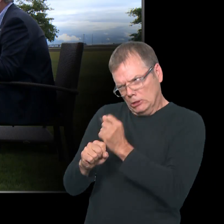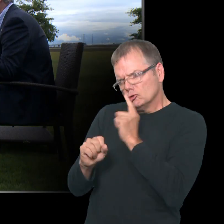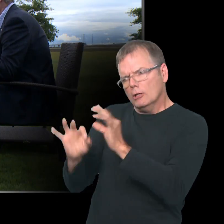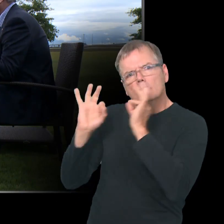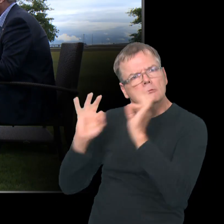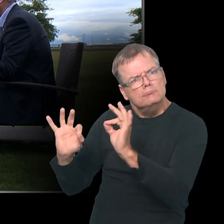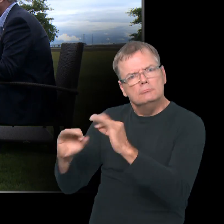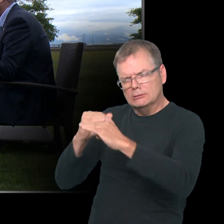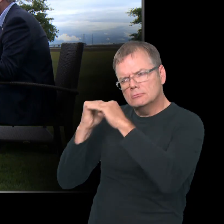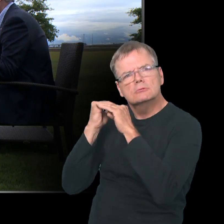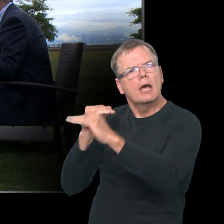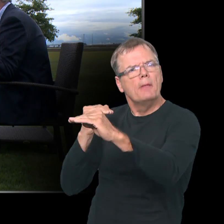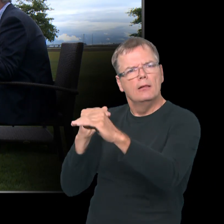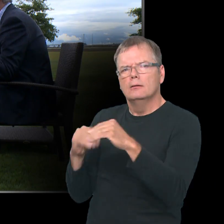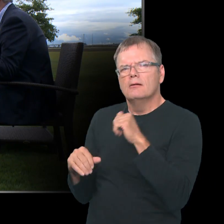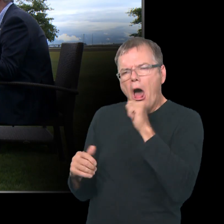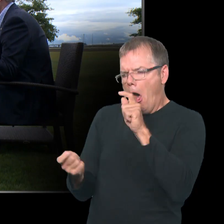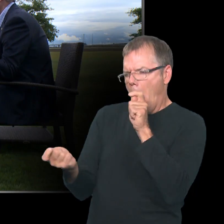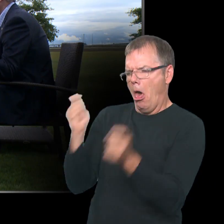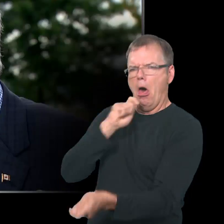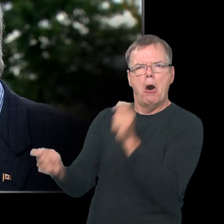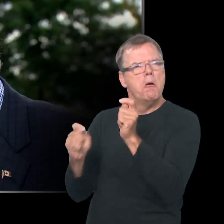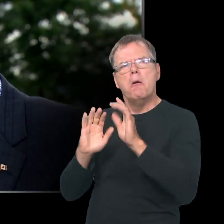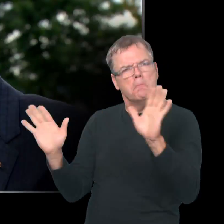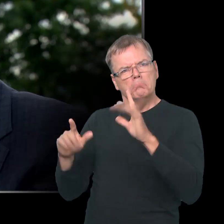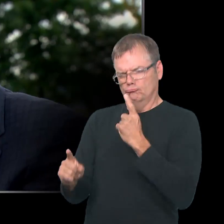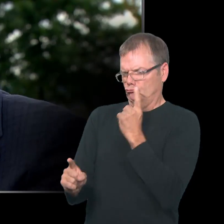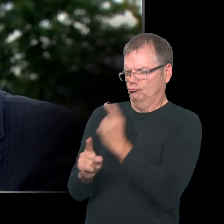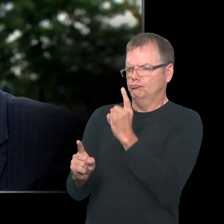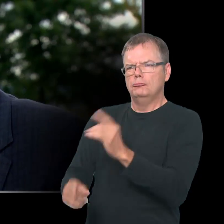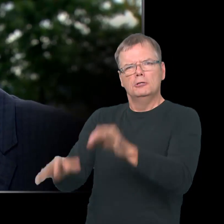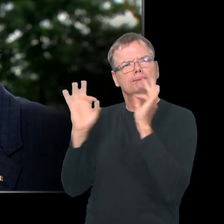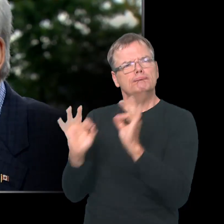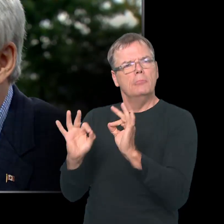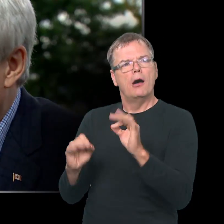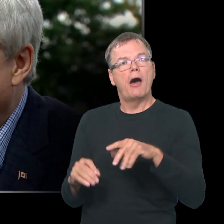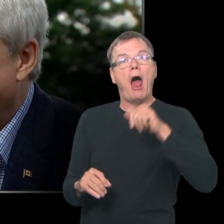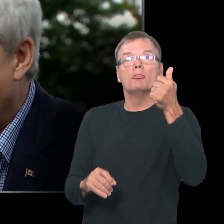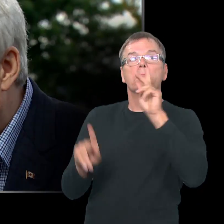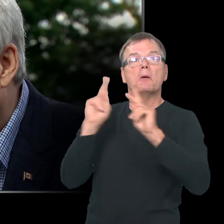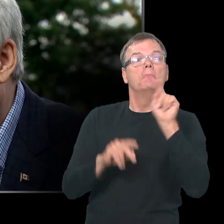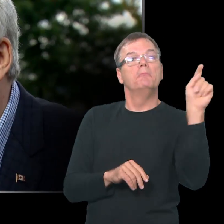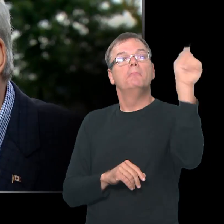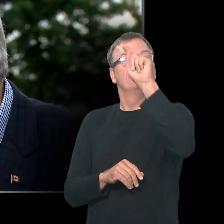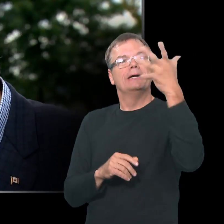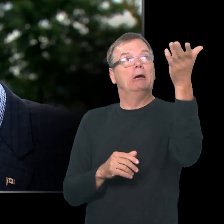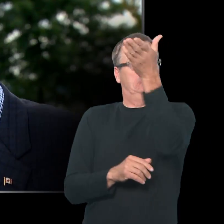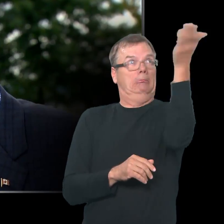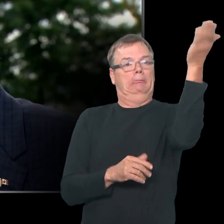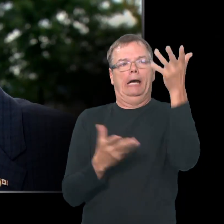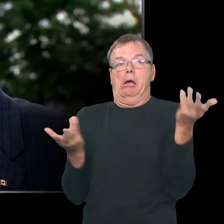and that will grow key sectors of the economy. We think that is, whether it's change or not, we think that's the fundamentally right path.